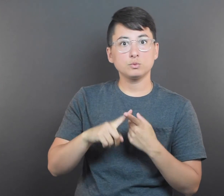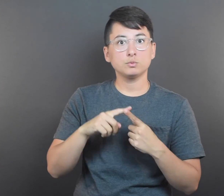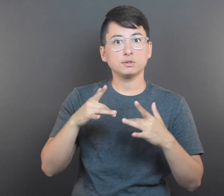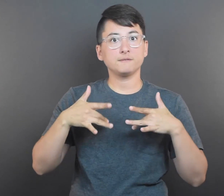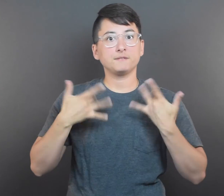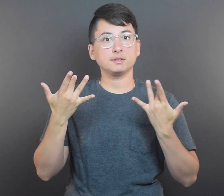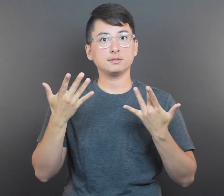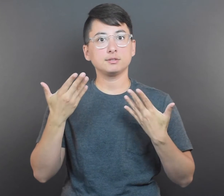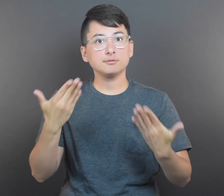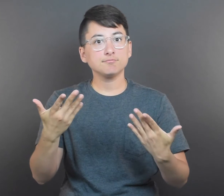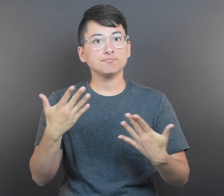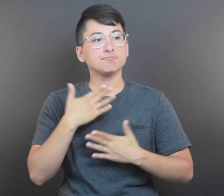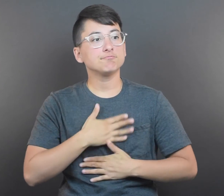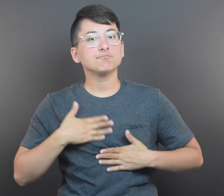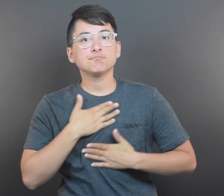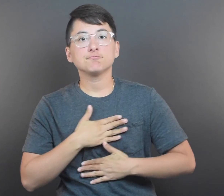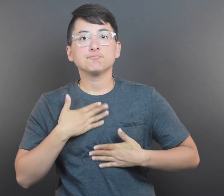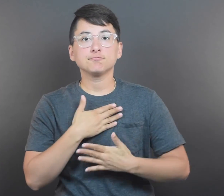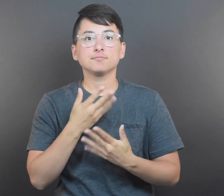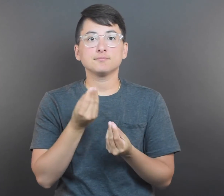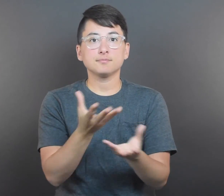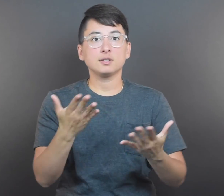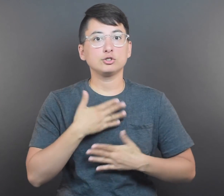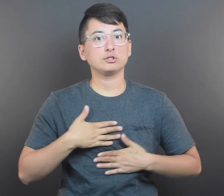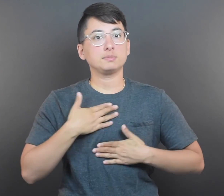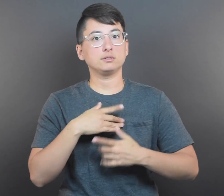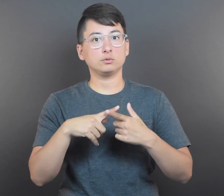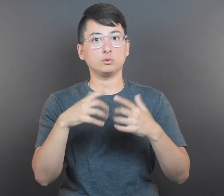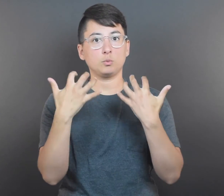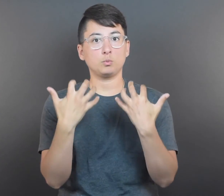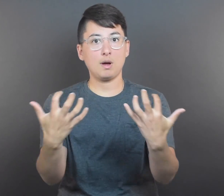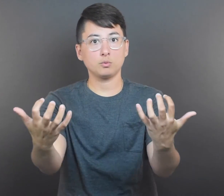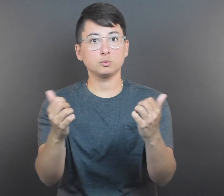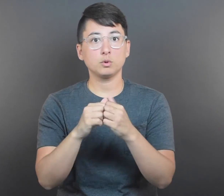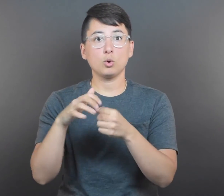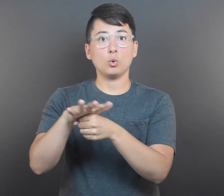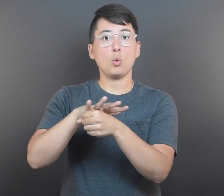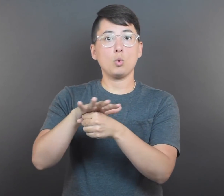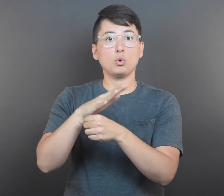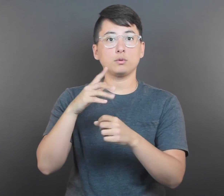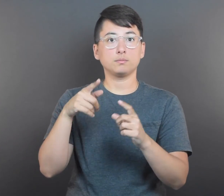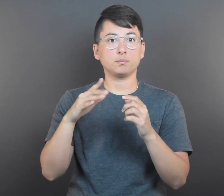crowd with local music, while Somali TV of Minnesota captured the whole event.